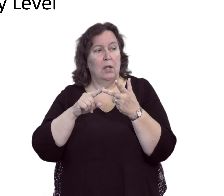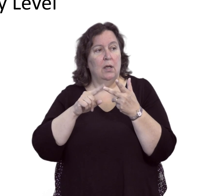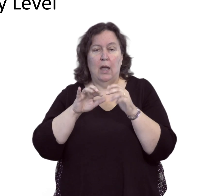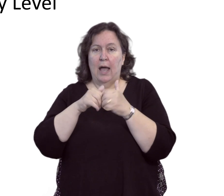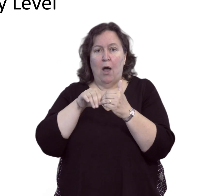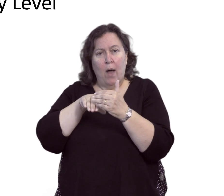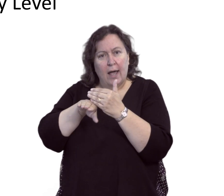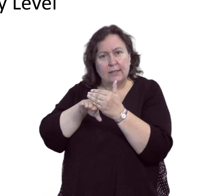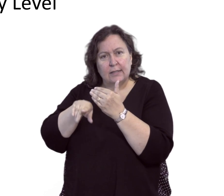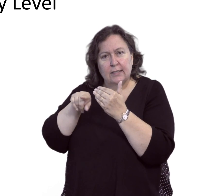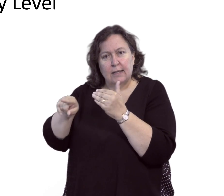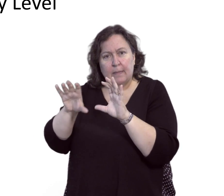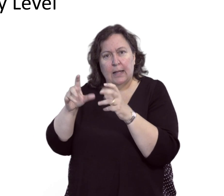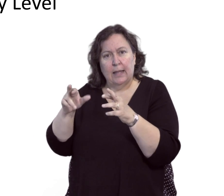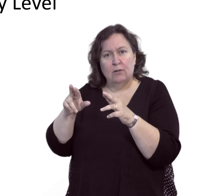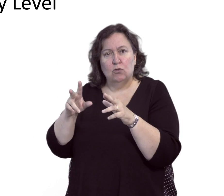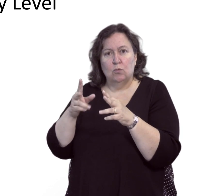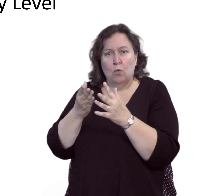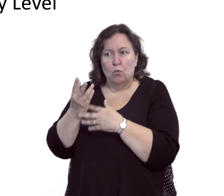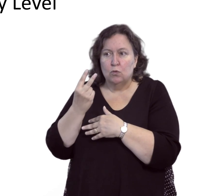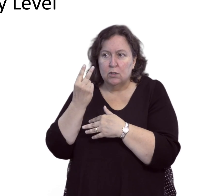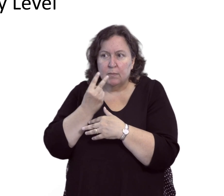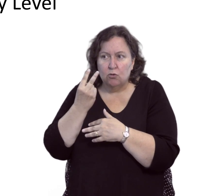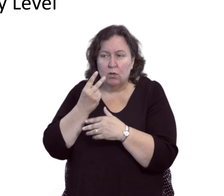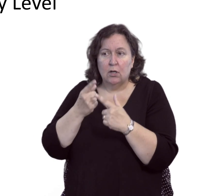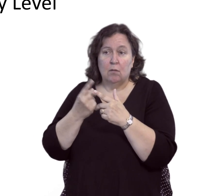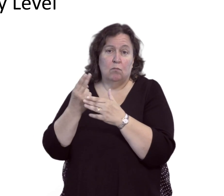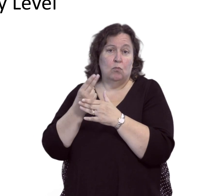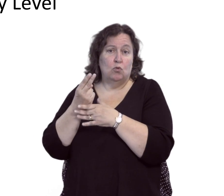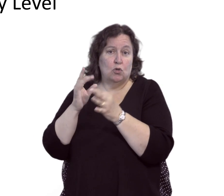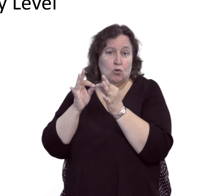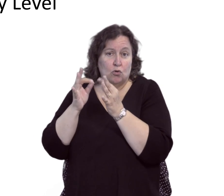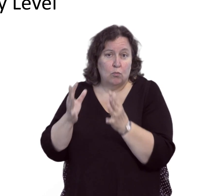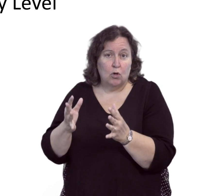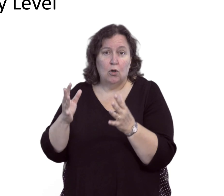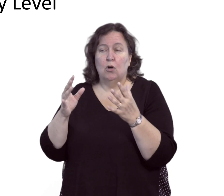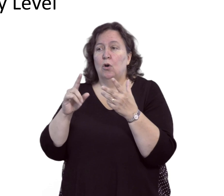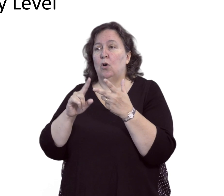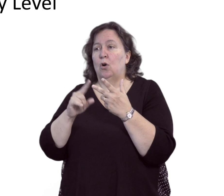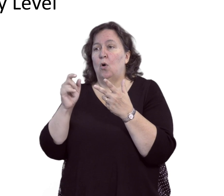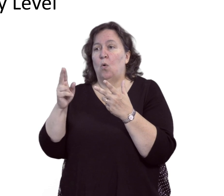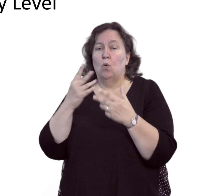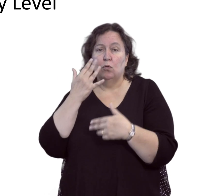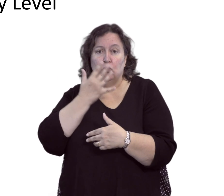and how access in the classroom with speechreading, use of a sign language interpreter